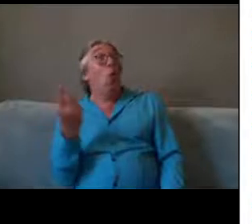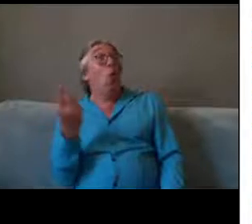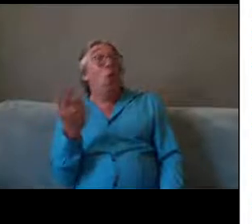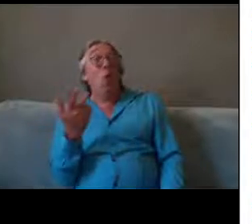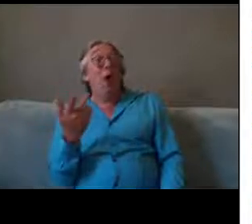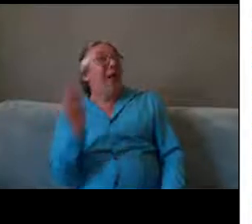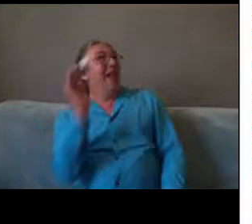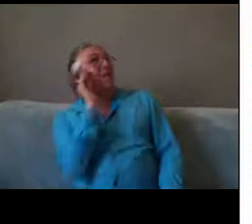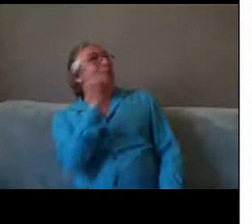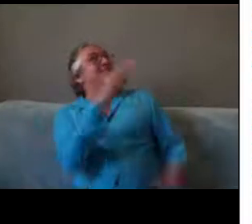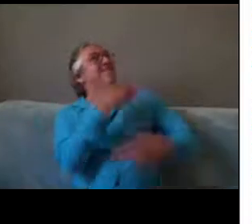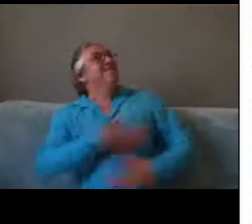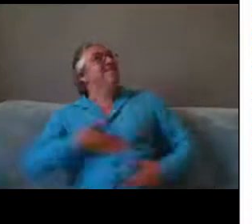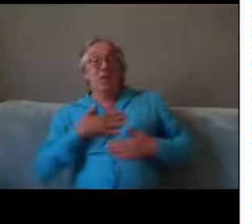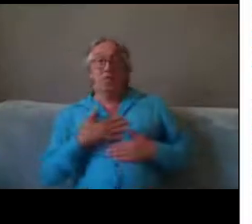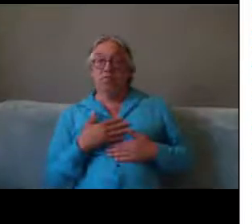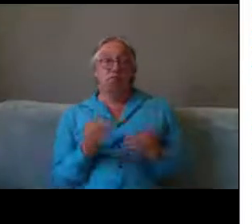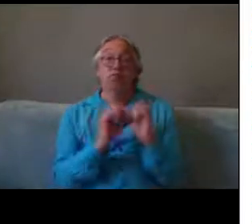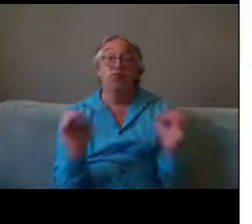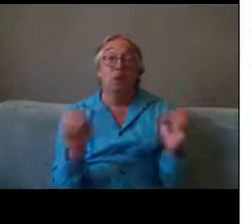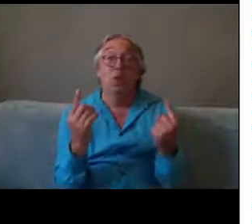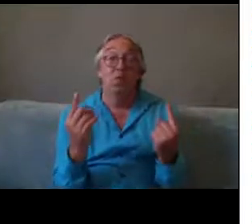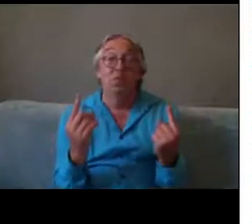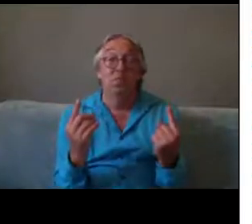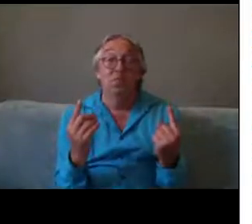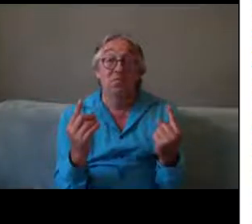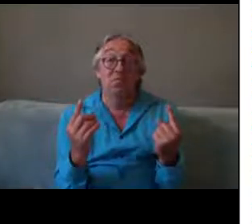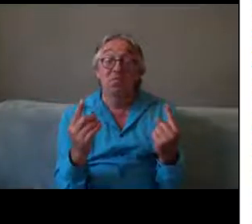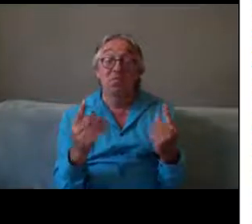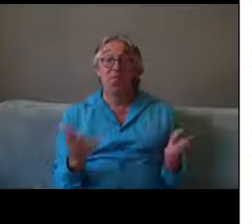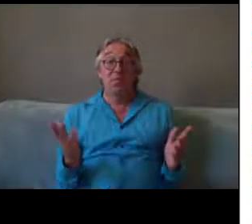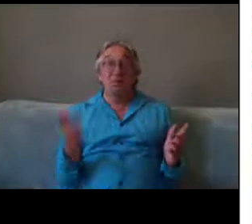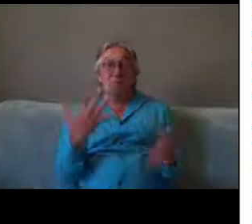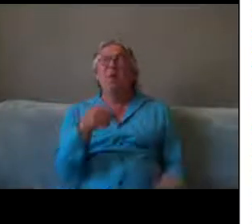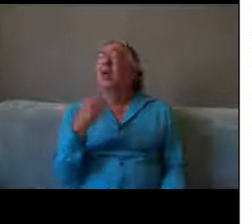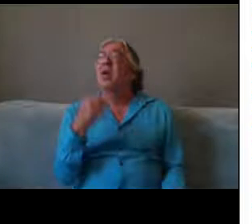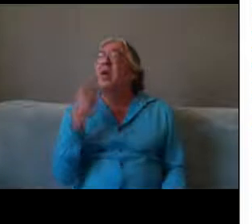I work in the unit coordinating Erasmus+, in DG EAC.